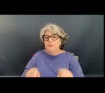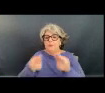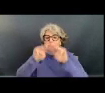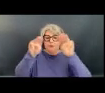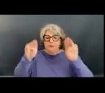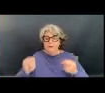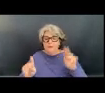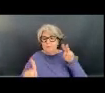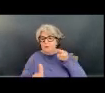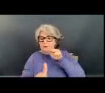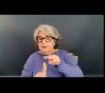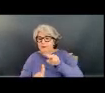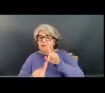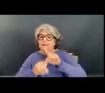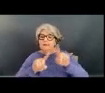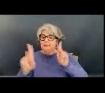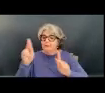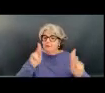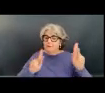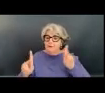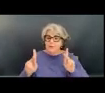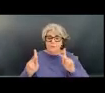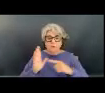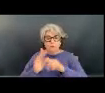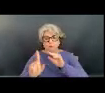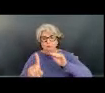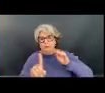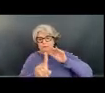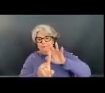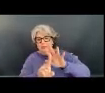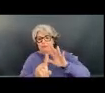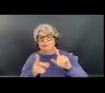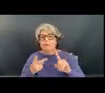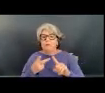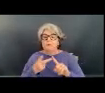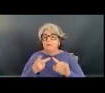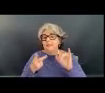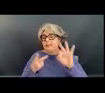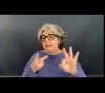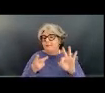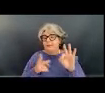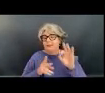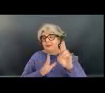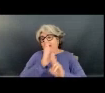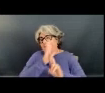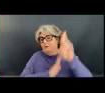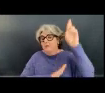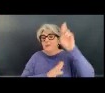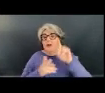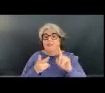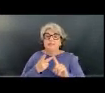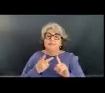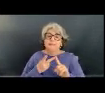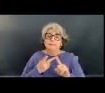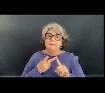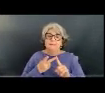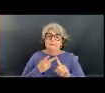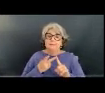We have a couple different people who we feature, you know, if they are astronauts, if they are, you know, biologists who